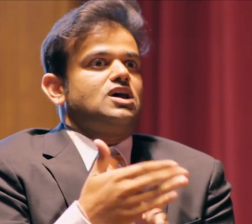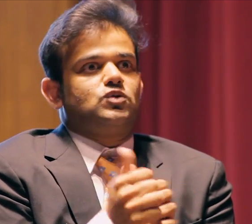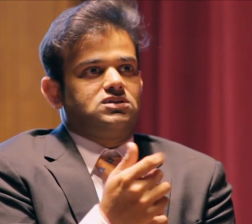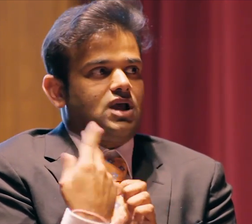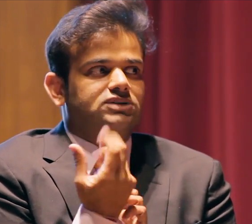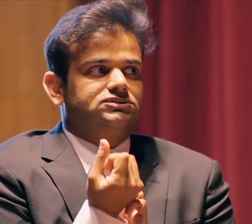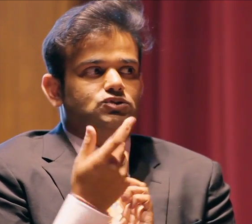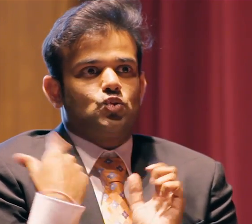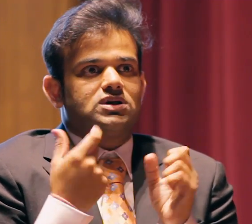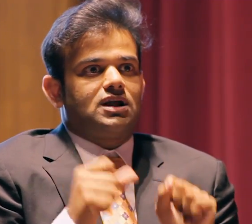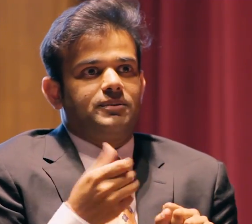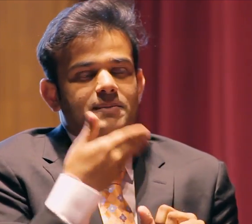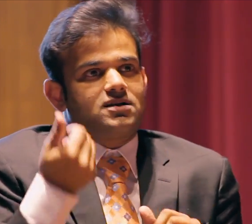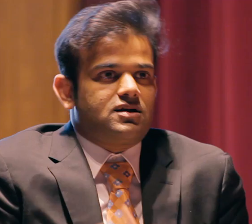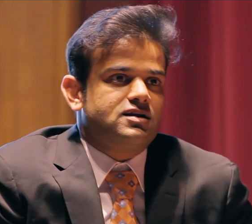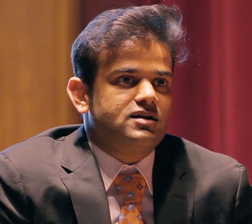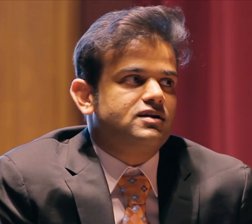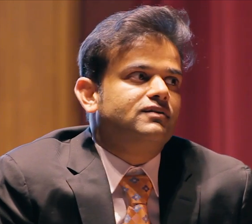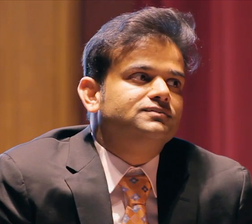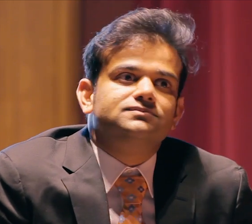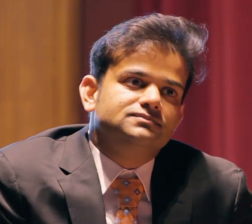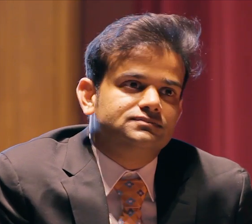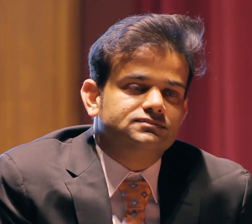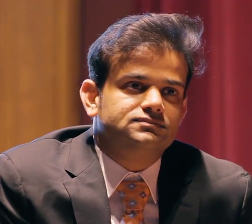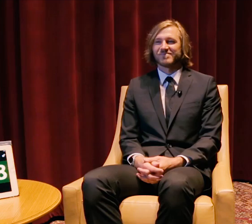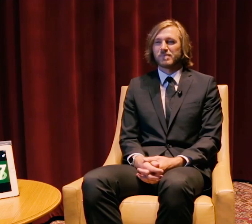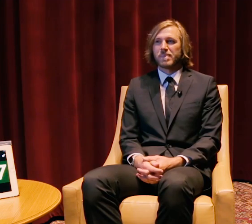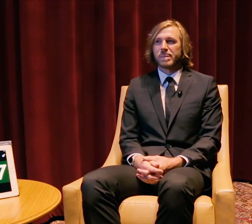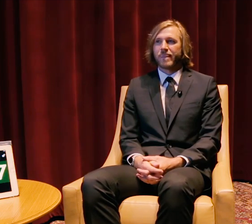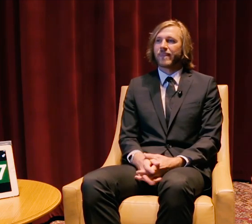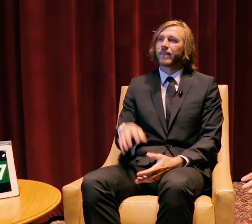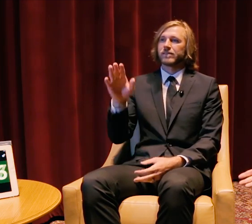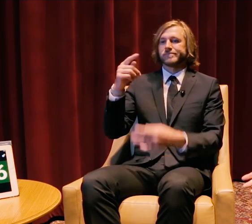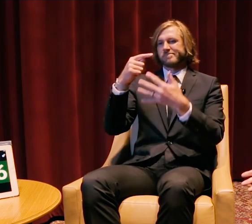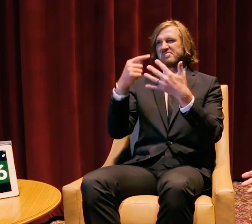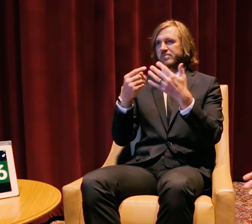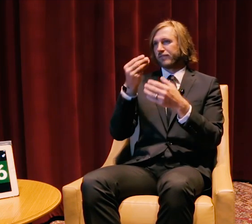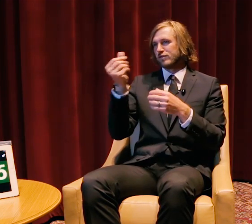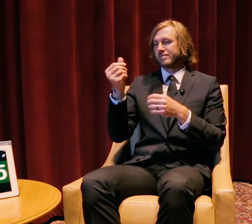and what to do and, so that we can be better. It's a couple of things. As an employer